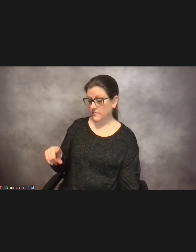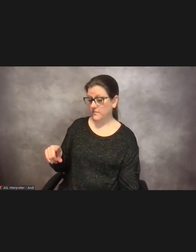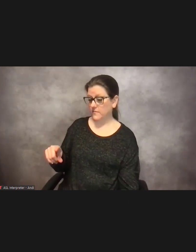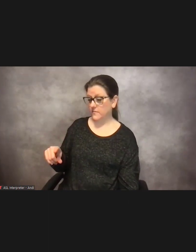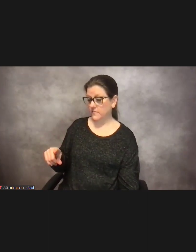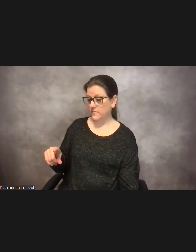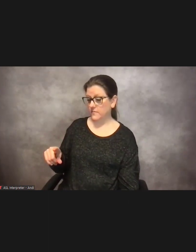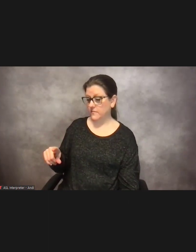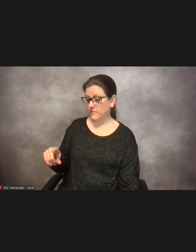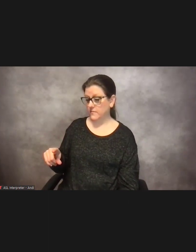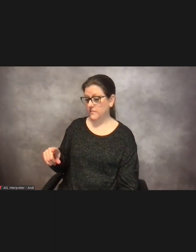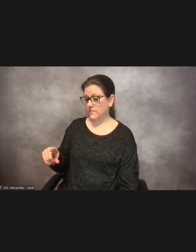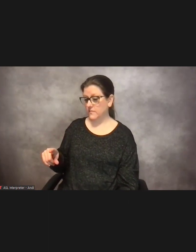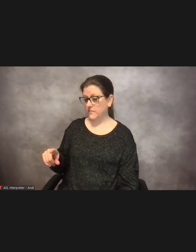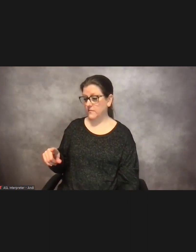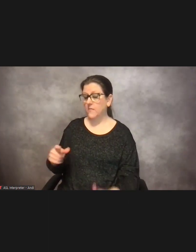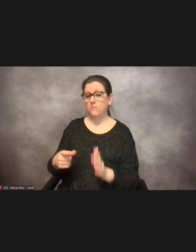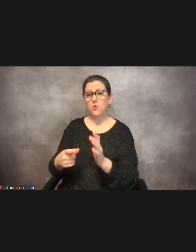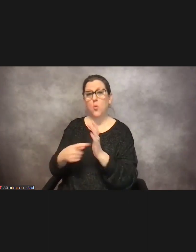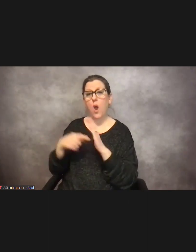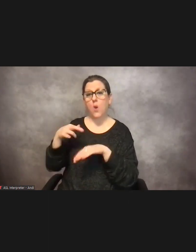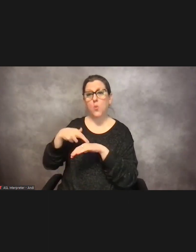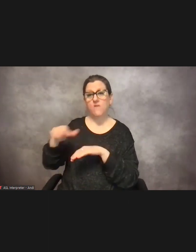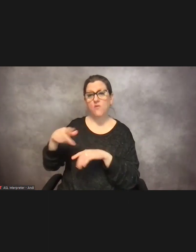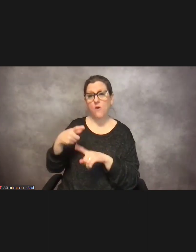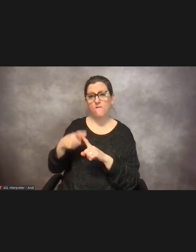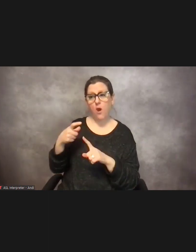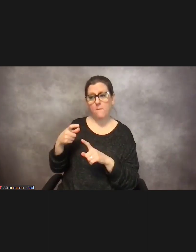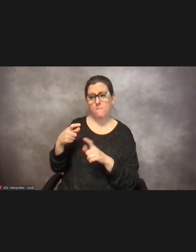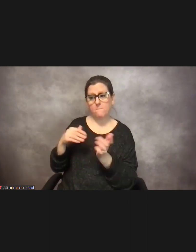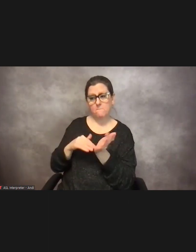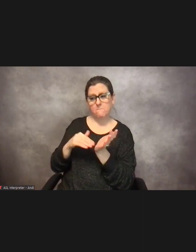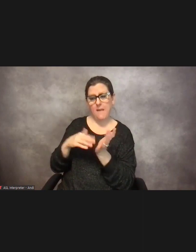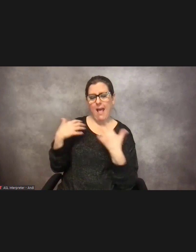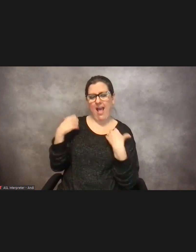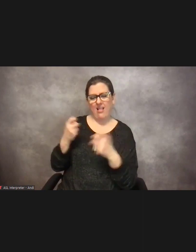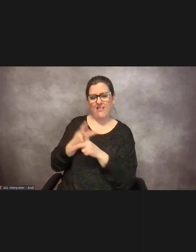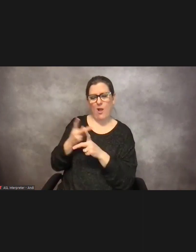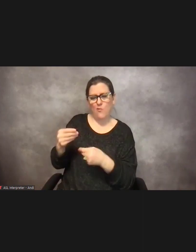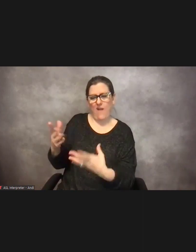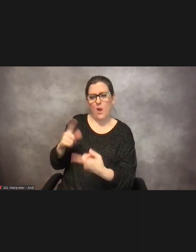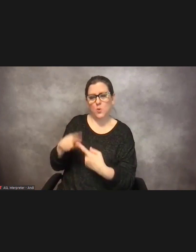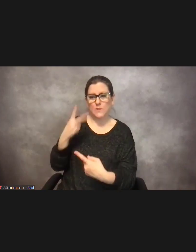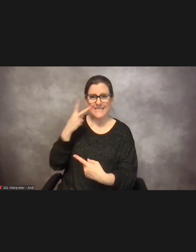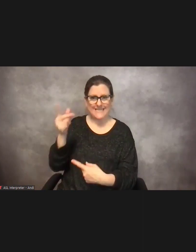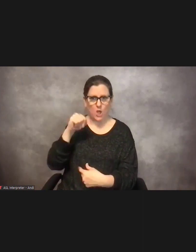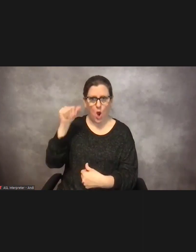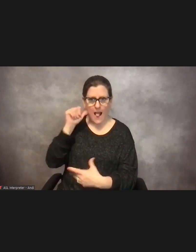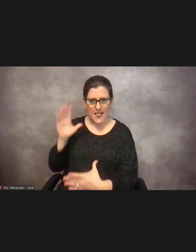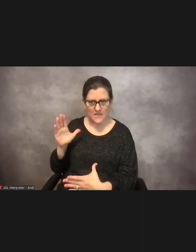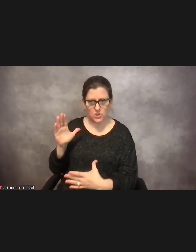Terry, is do you always need a referral from a healthcare provider to see an audiologist?